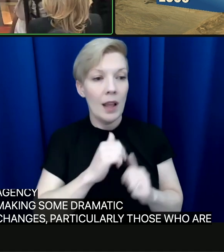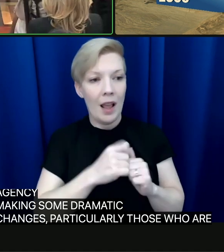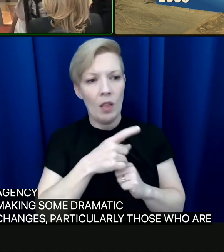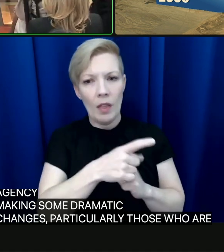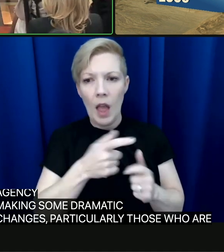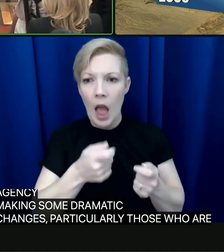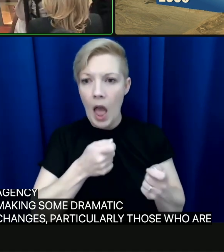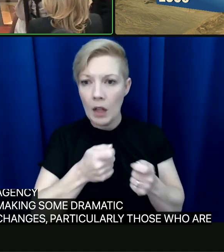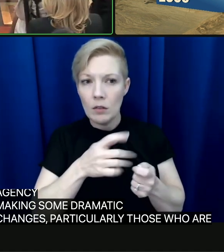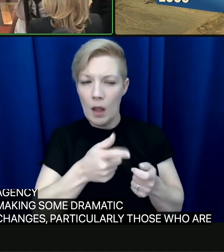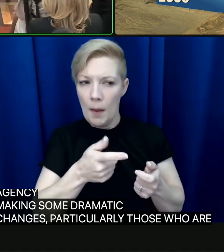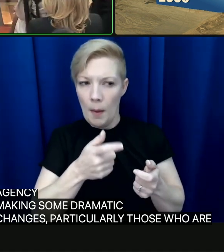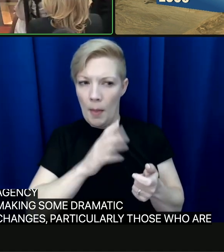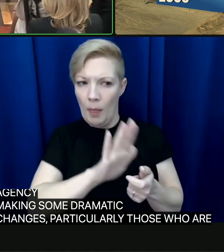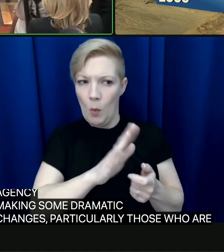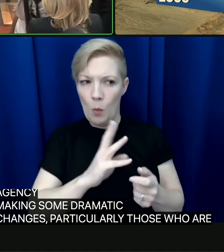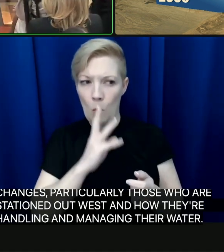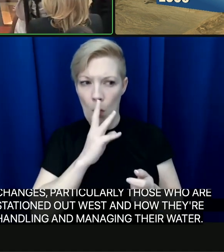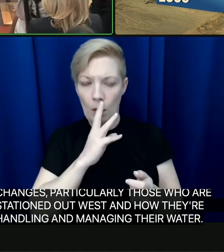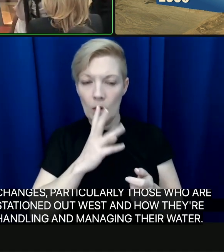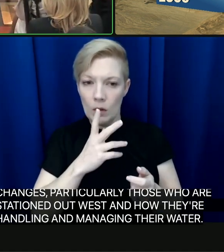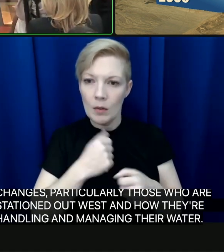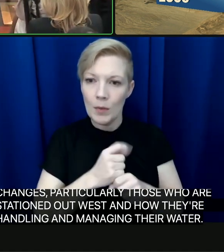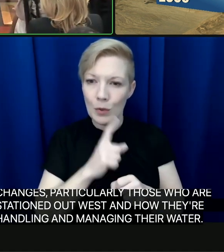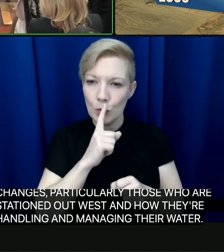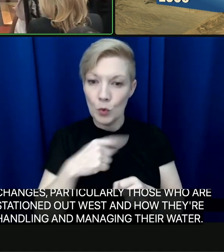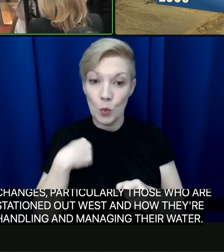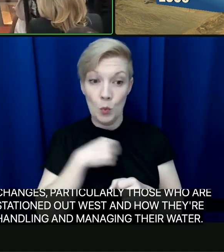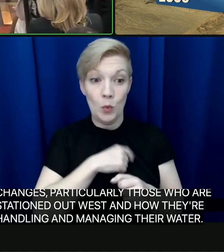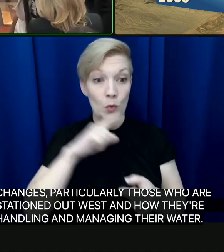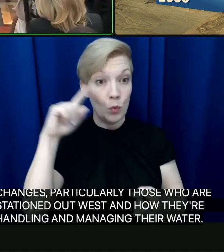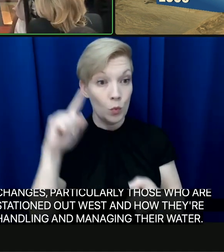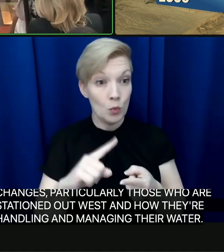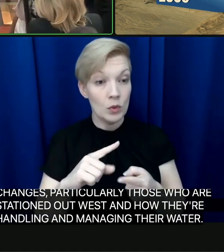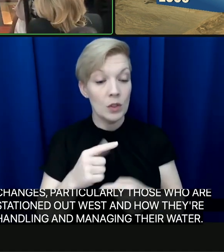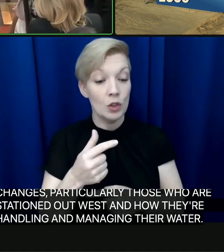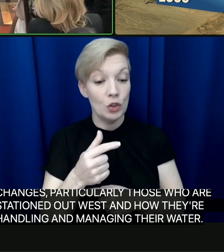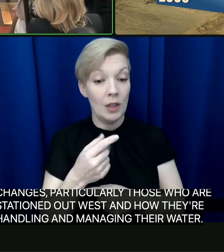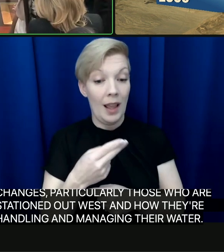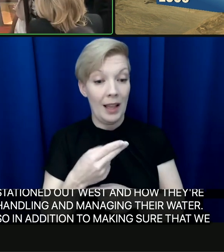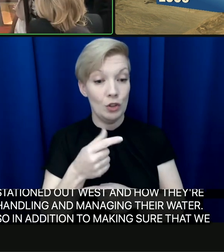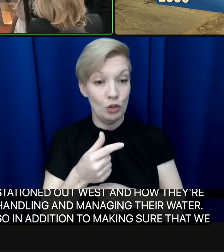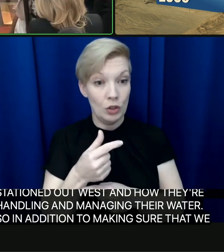So in addition to making sure that we reduce GHG emissions throughout the federal footprint,